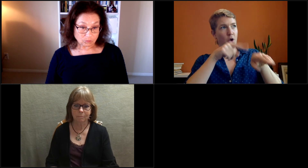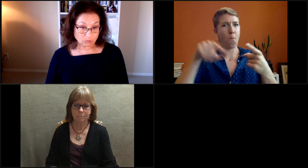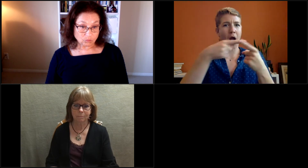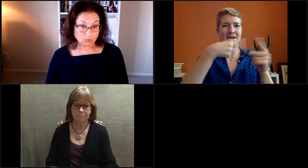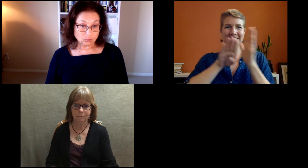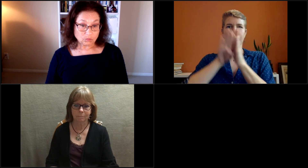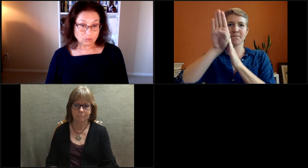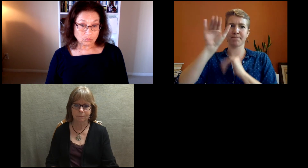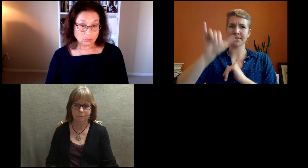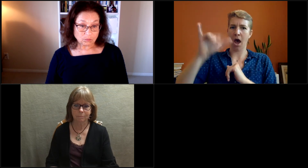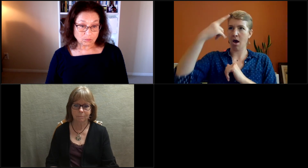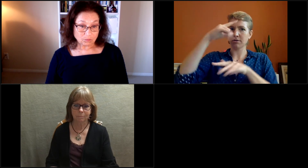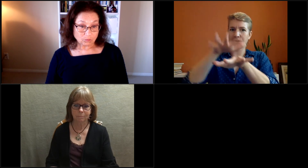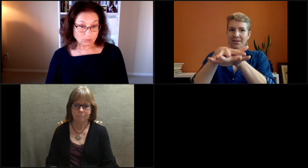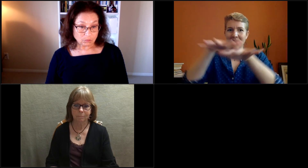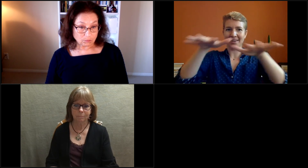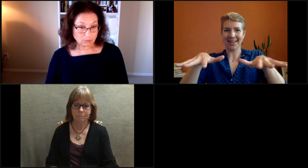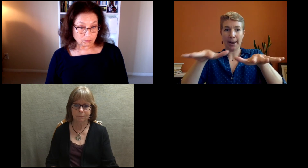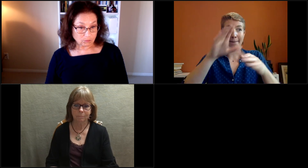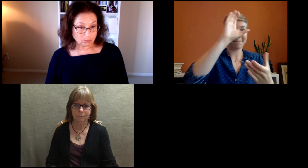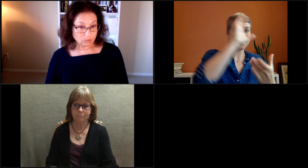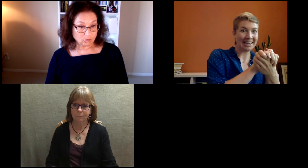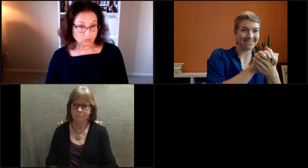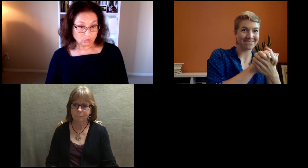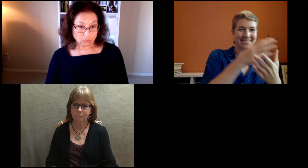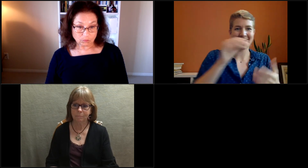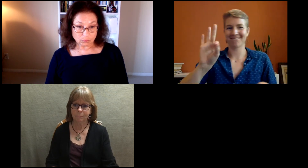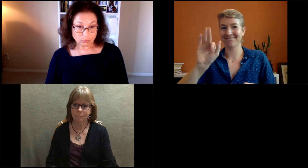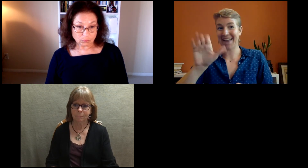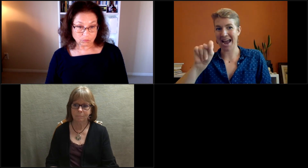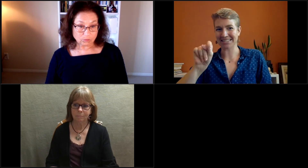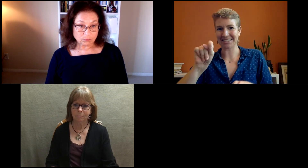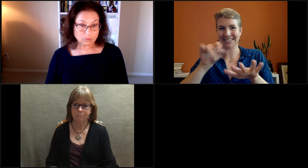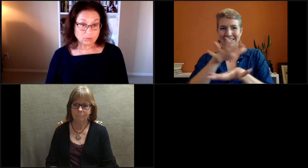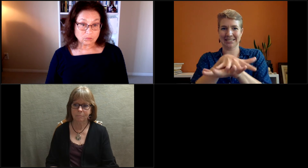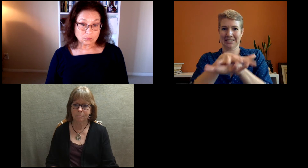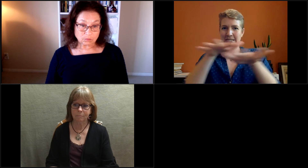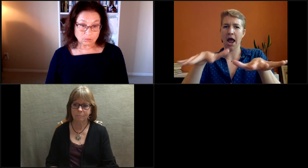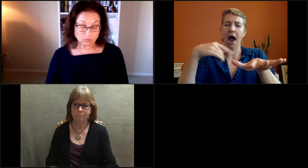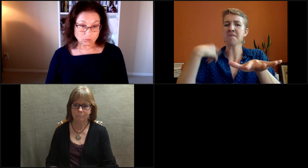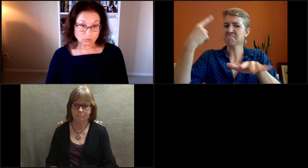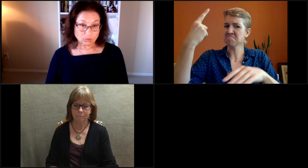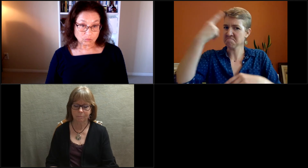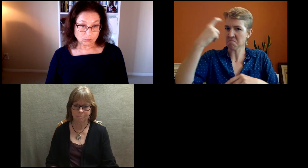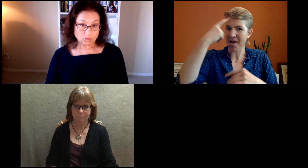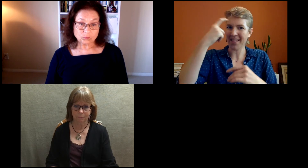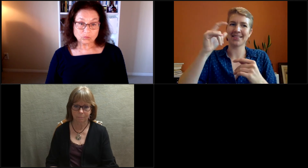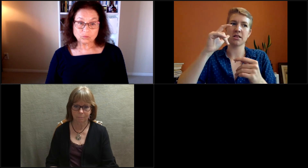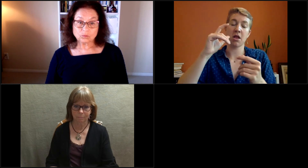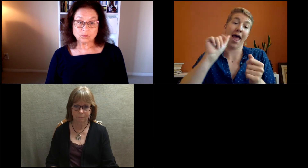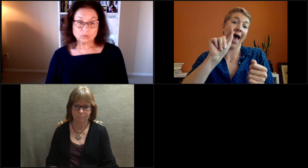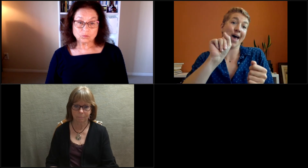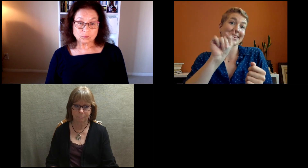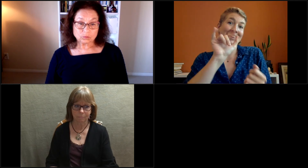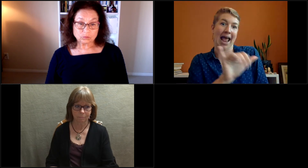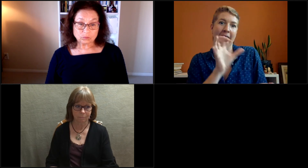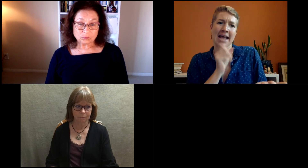So, I think with young children, when they’re developing that ability to distinguish between belief and facts,